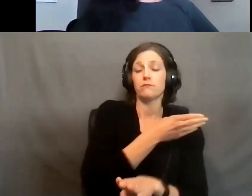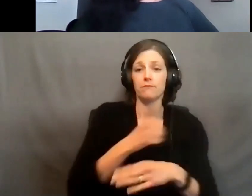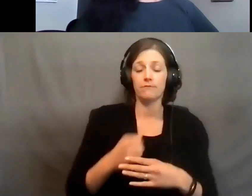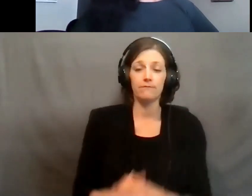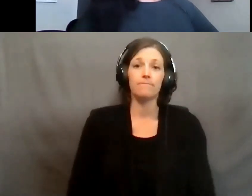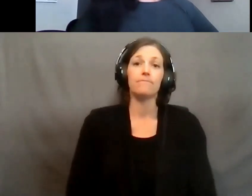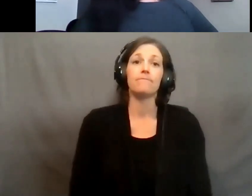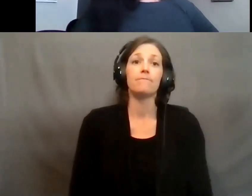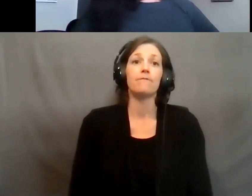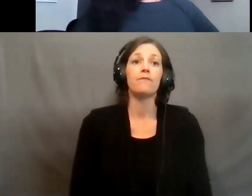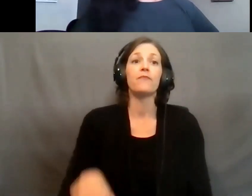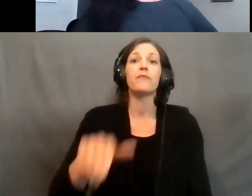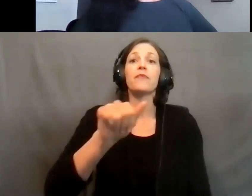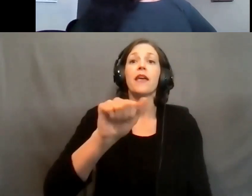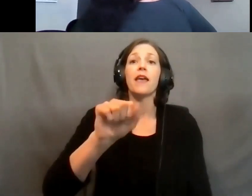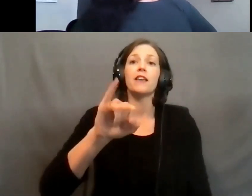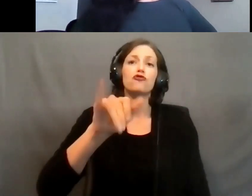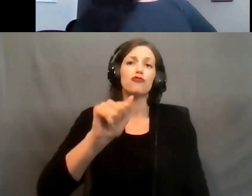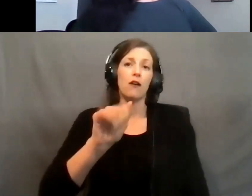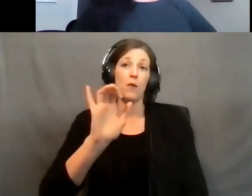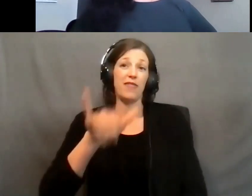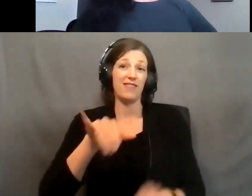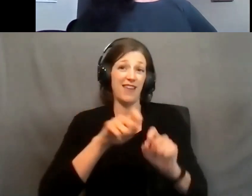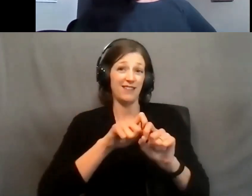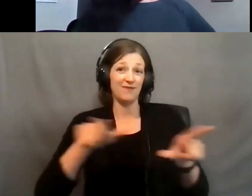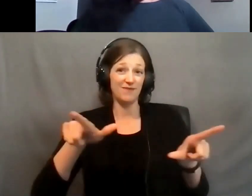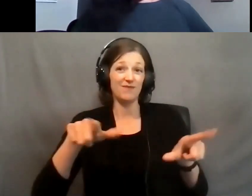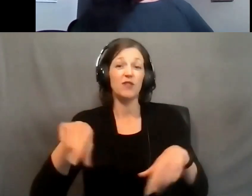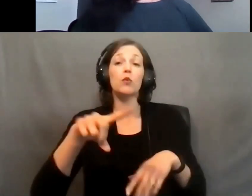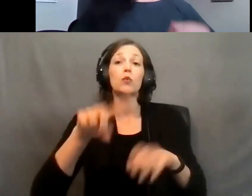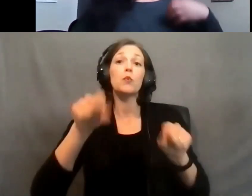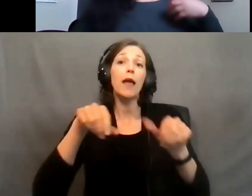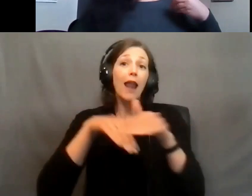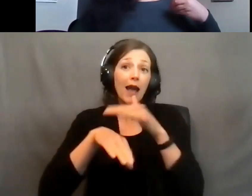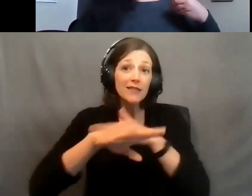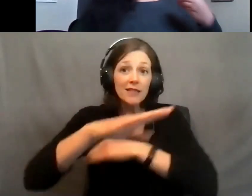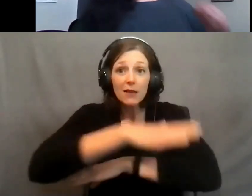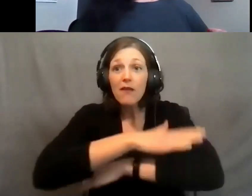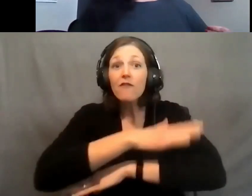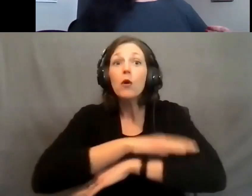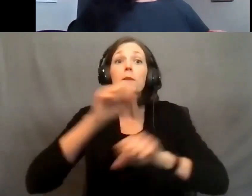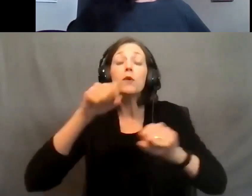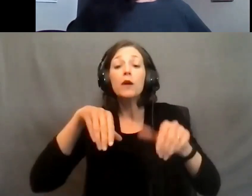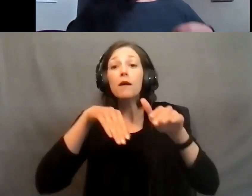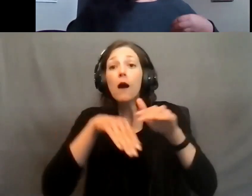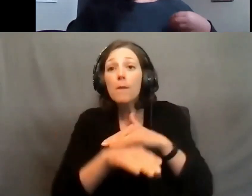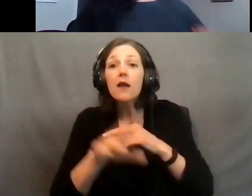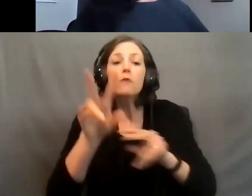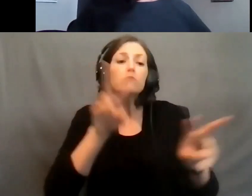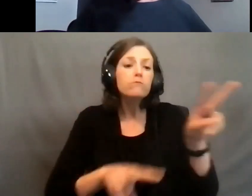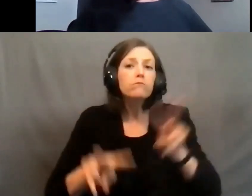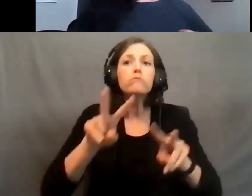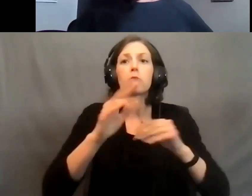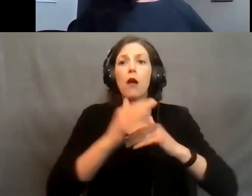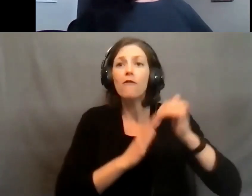Once it comes out you'll have access to the platform and 13:06:53 you can come in and get comfortable. At that point,